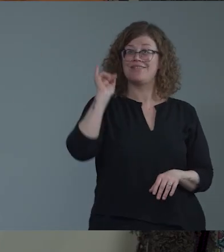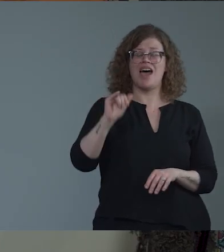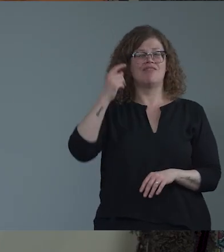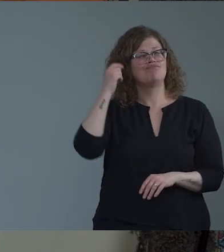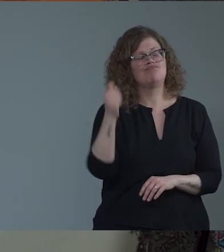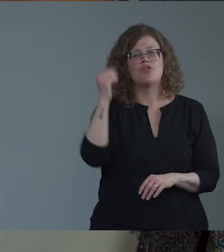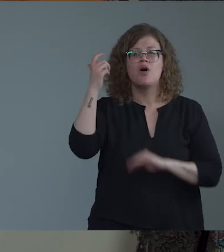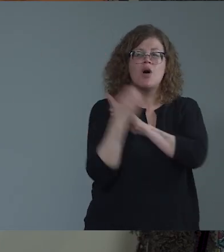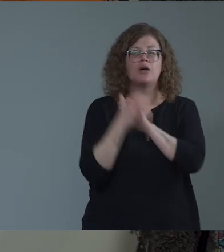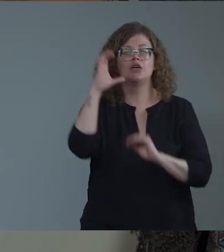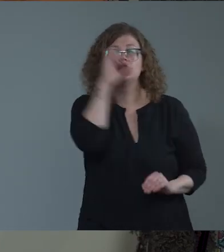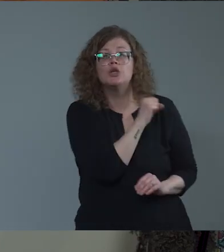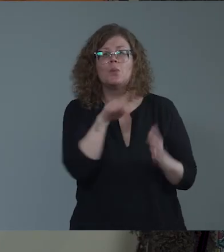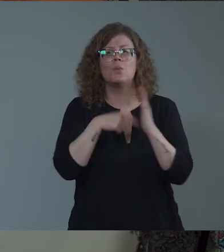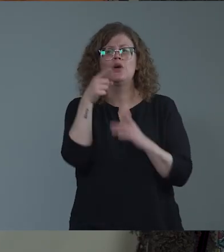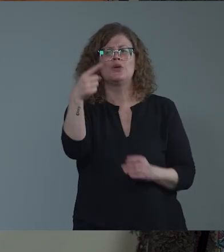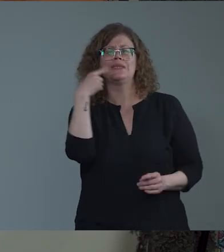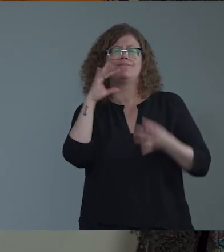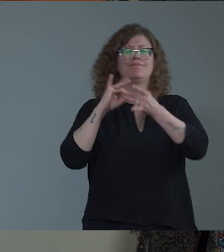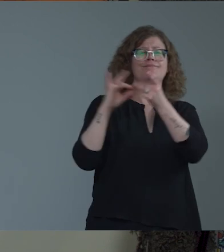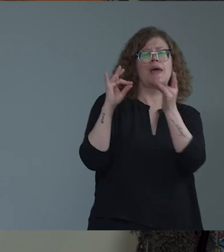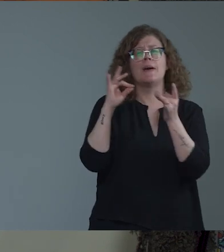and that maybe that the artistic excellence might slip a little bit.